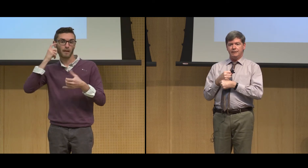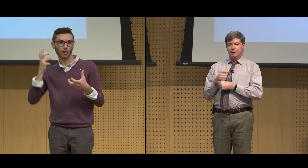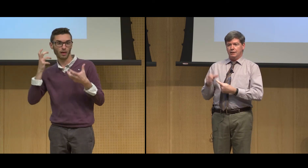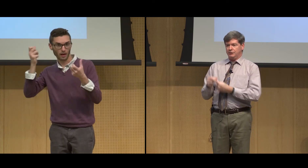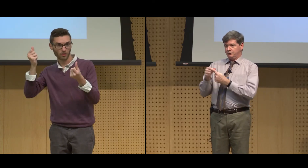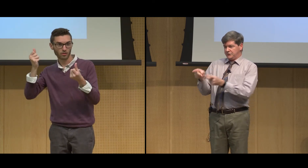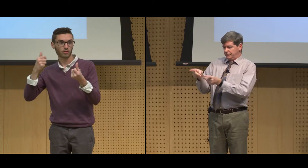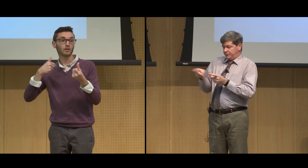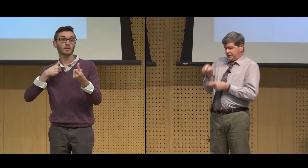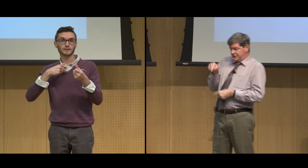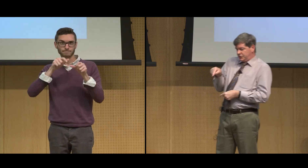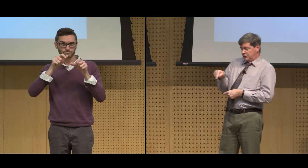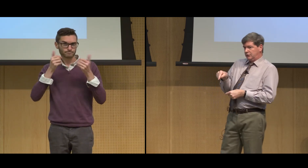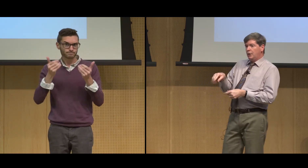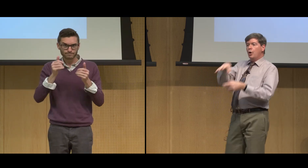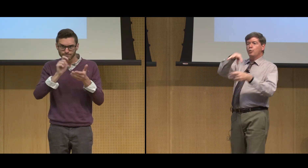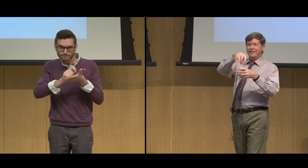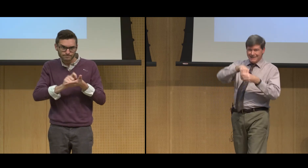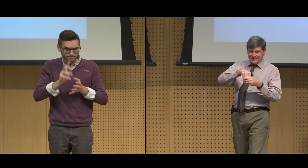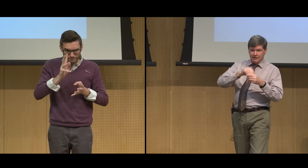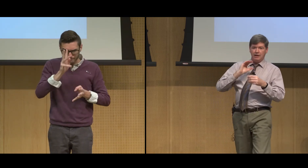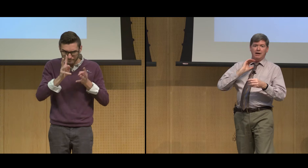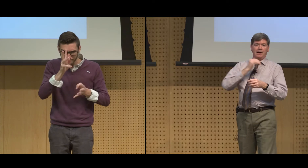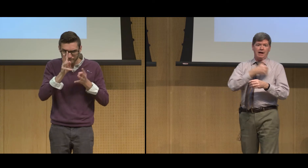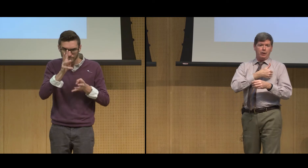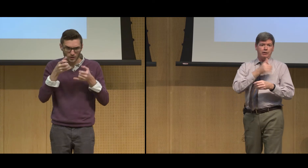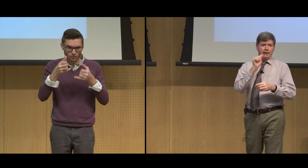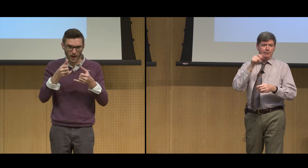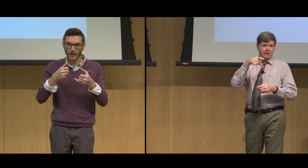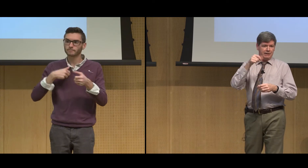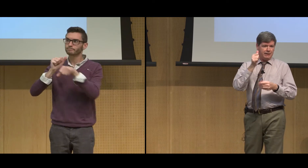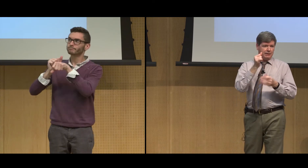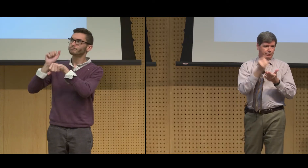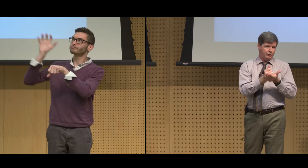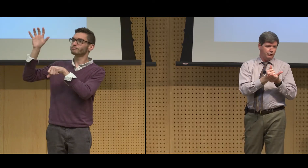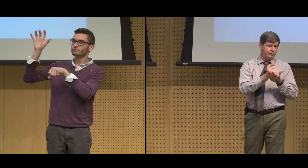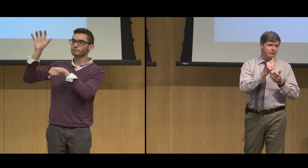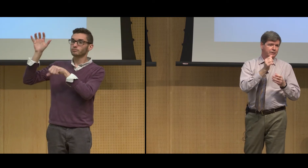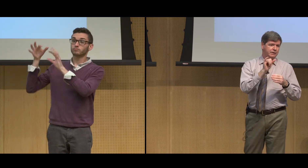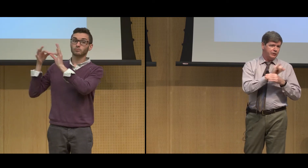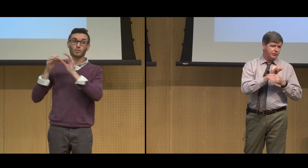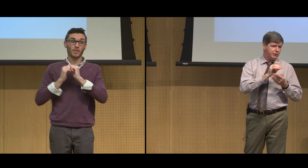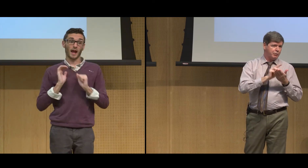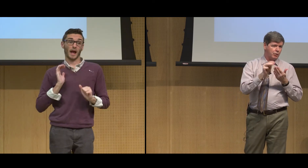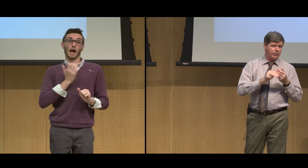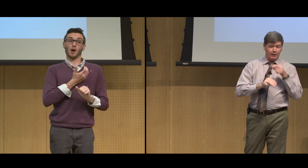a specific position within our APA-approved internship program,